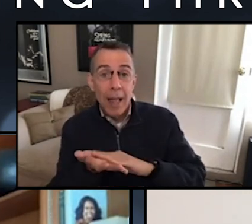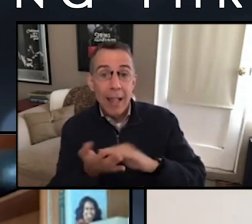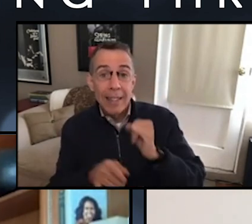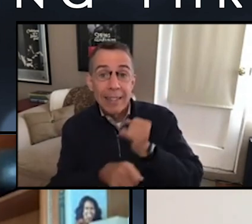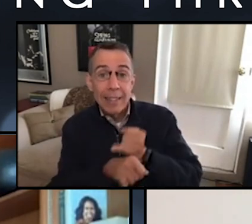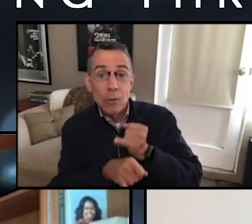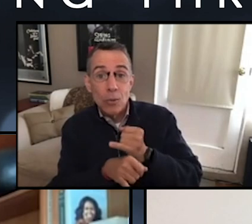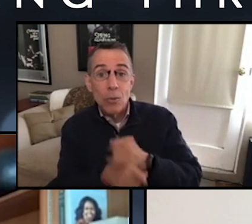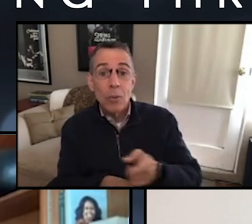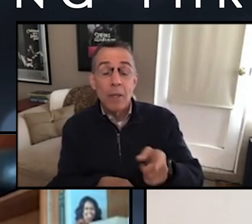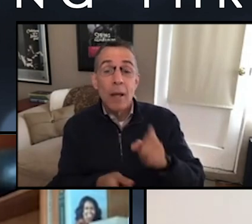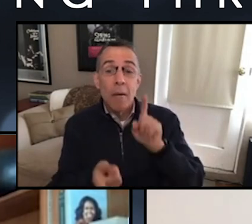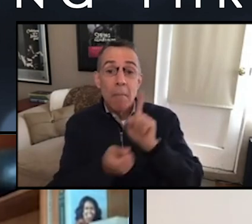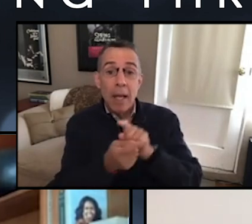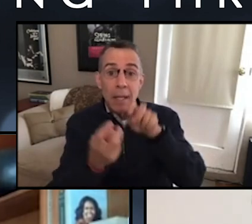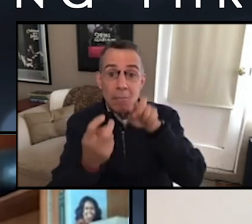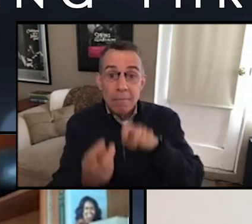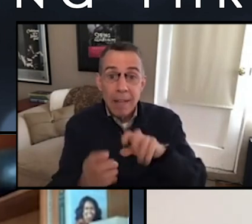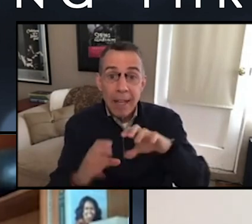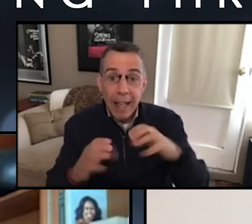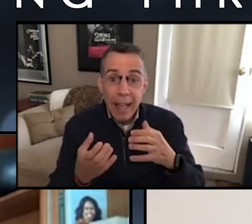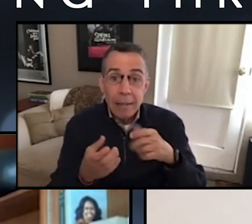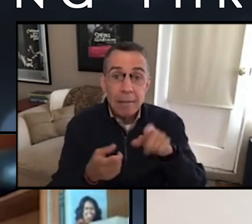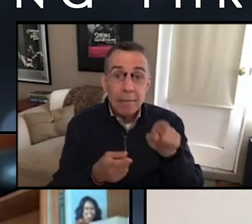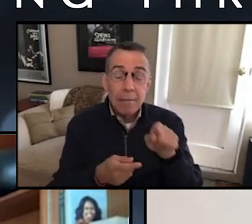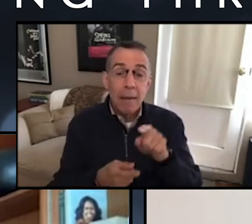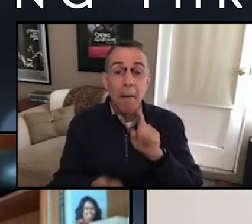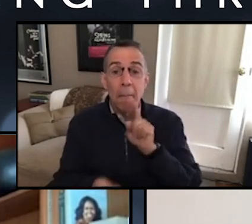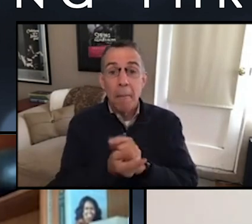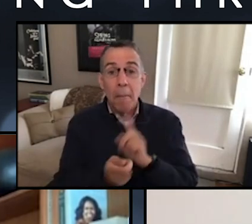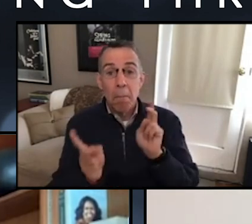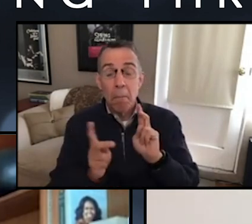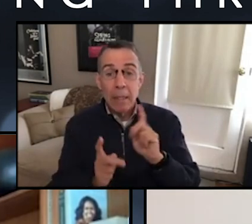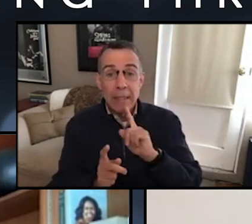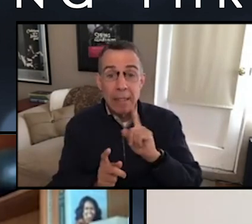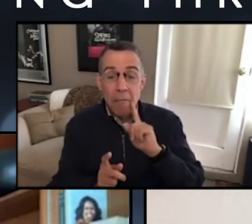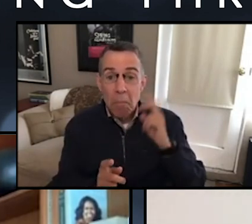the DeafBlind classes there. Meeting people who are DeafBlind that go there.